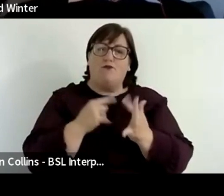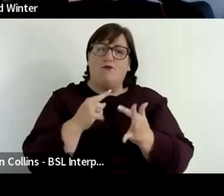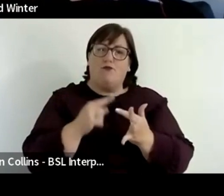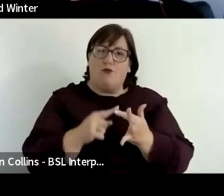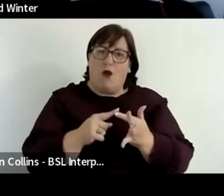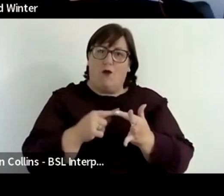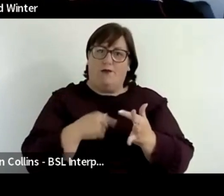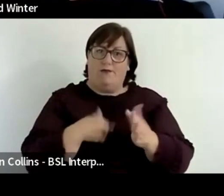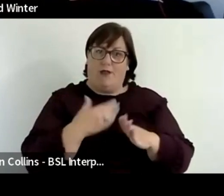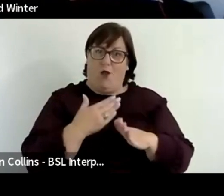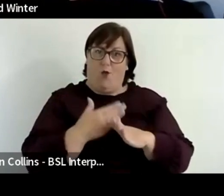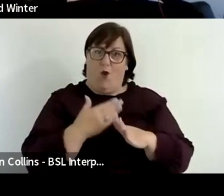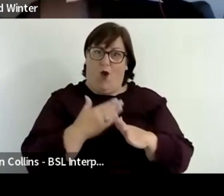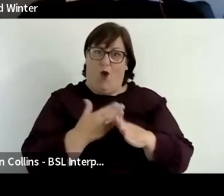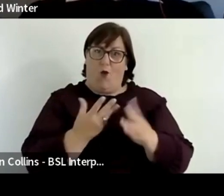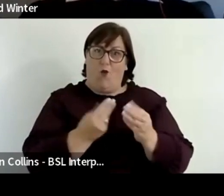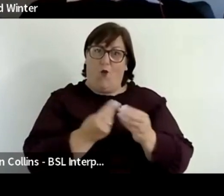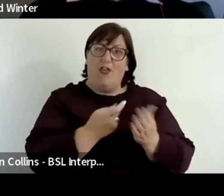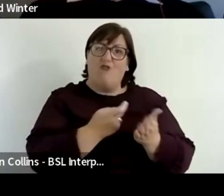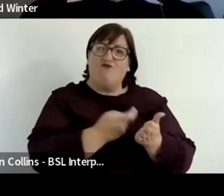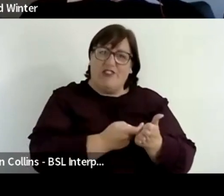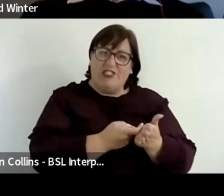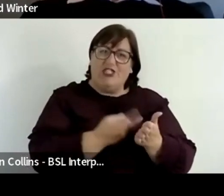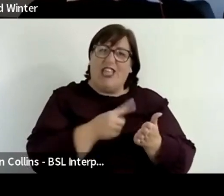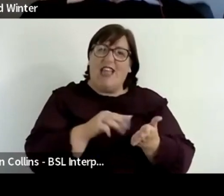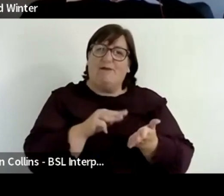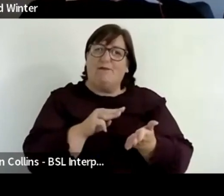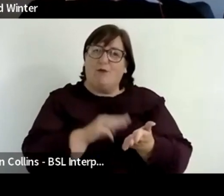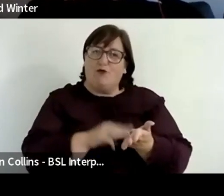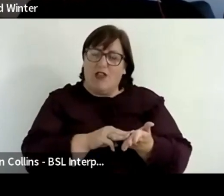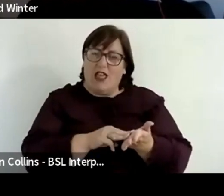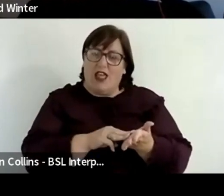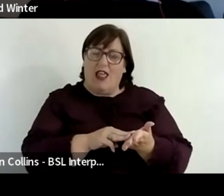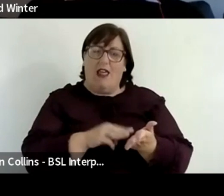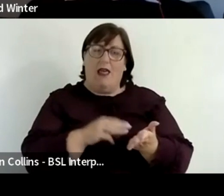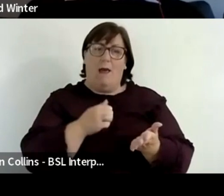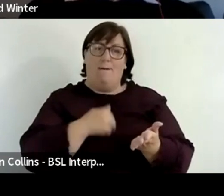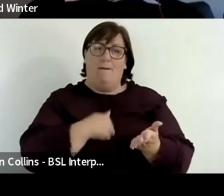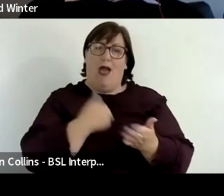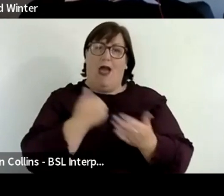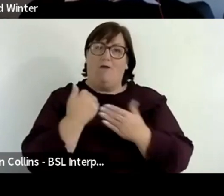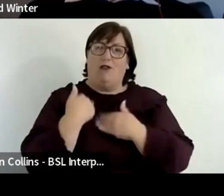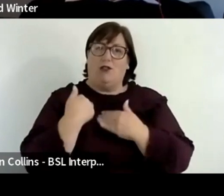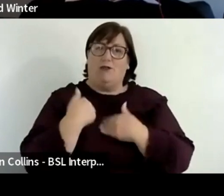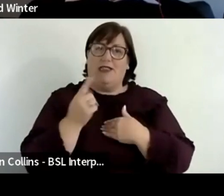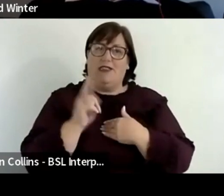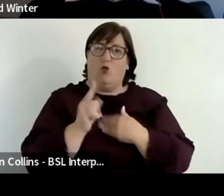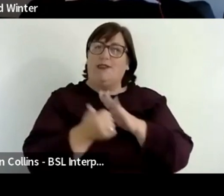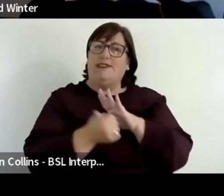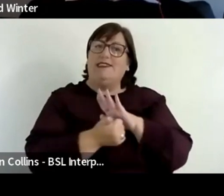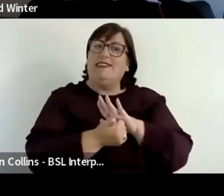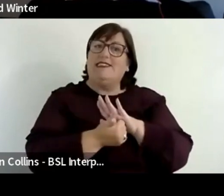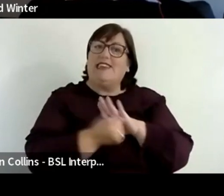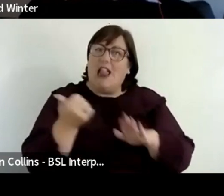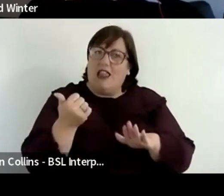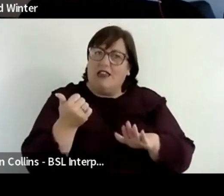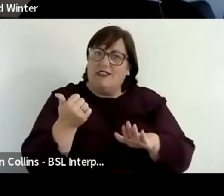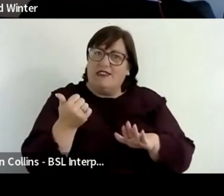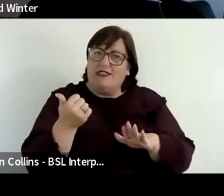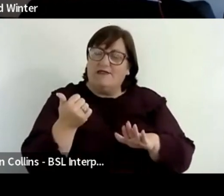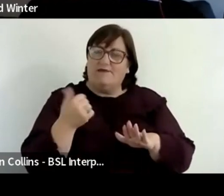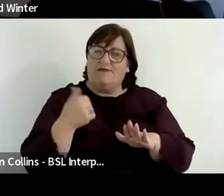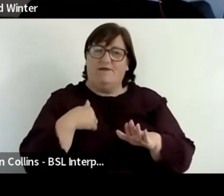at HS2, I'm a skills manager, my responsibility is to work with our Supply Chain and some of our key